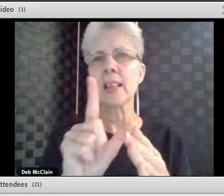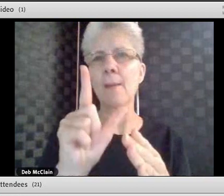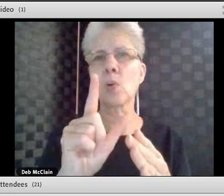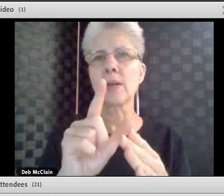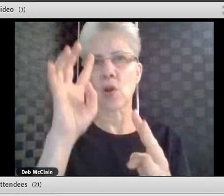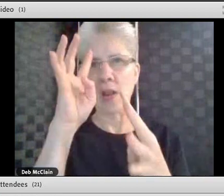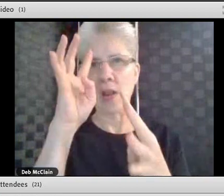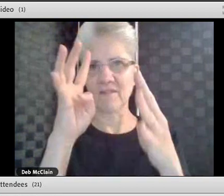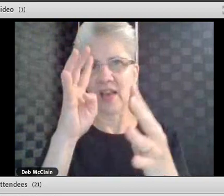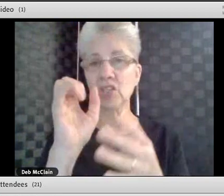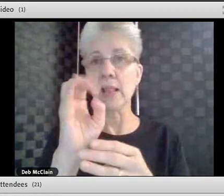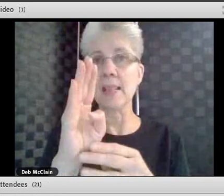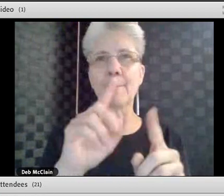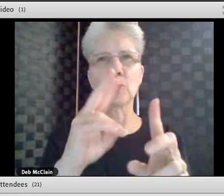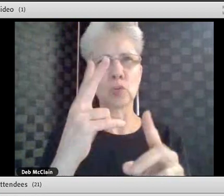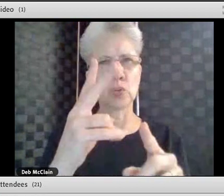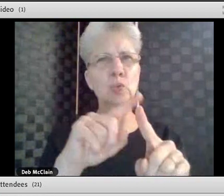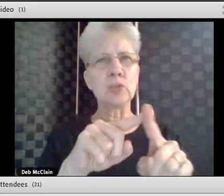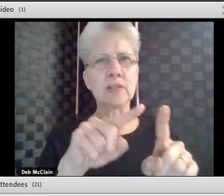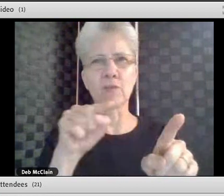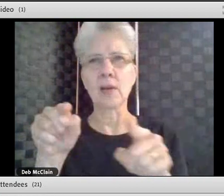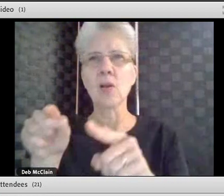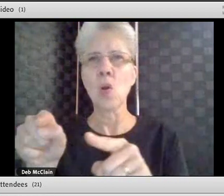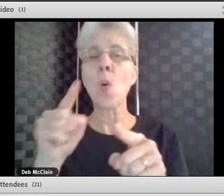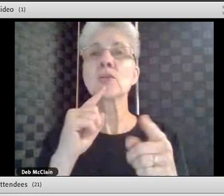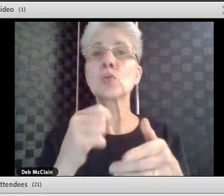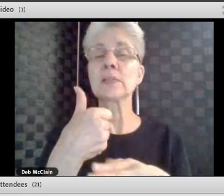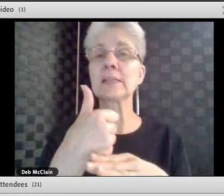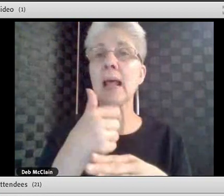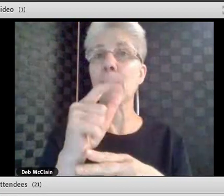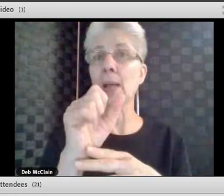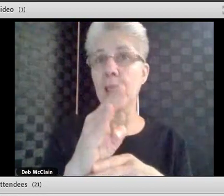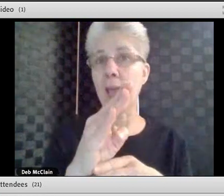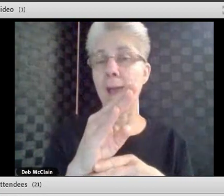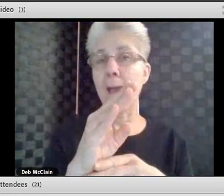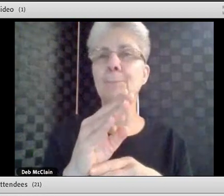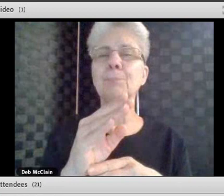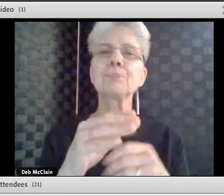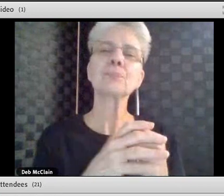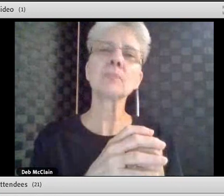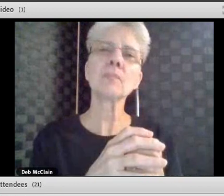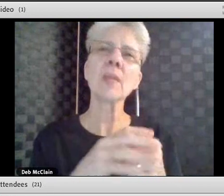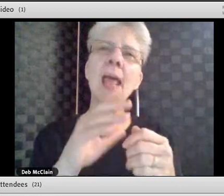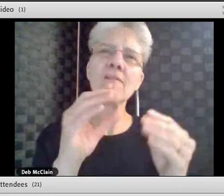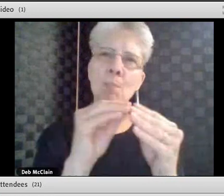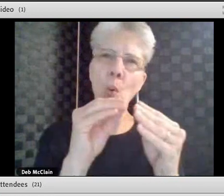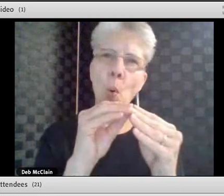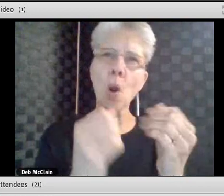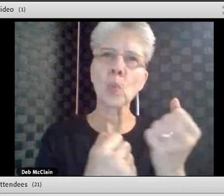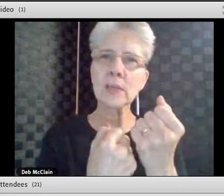so two very different ways of setting up a lab. And then, at the end, I've got some additional resources. We may not get to that,